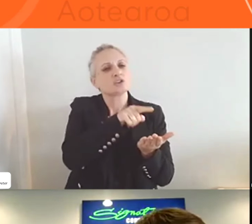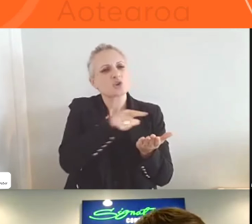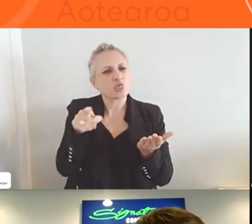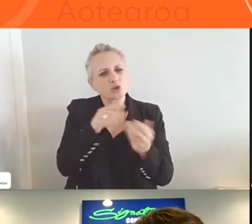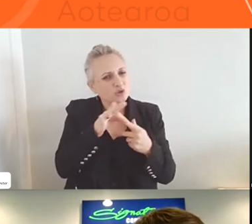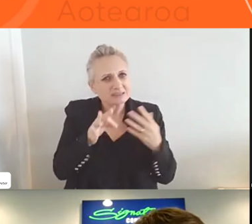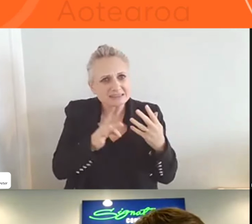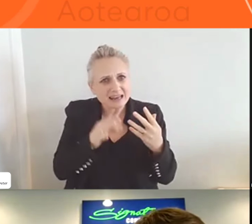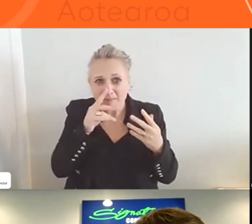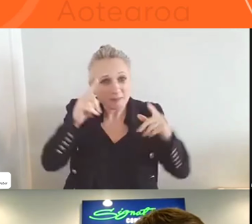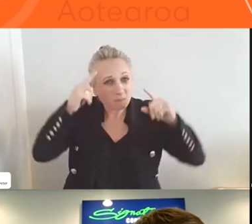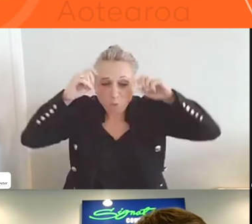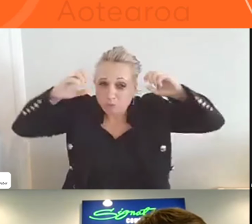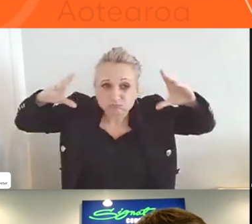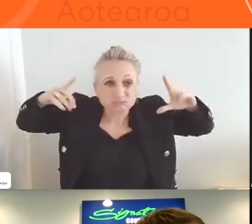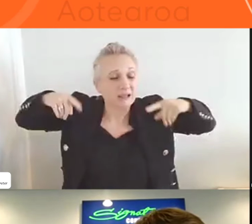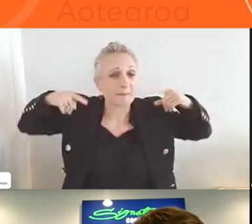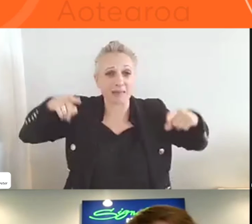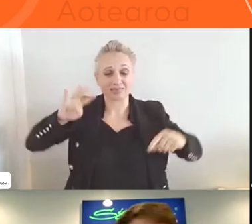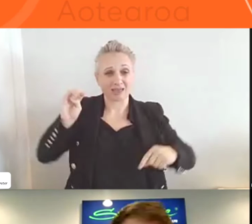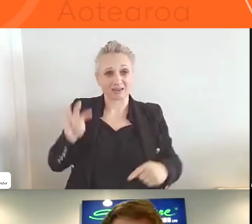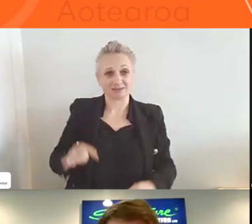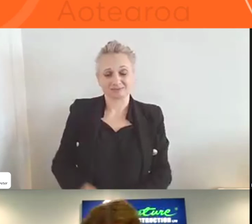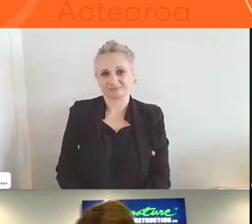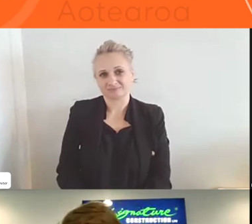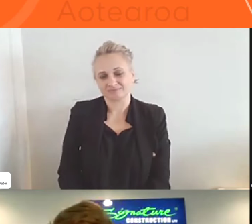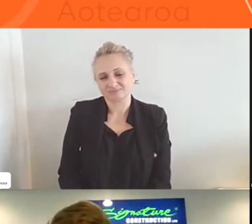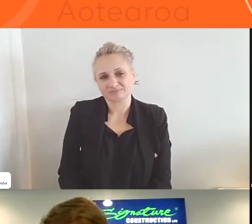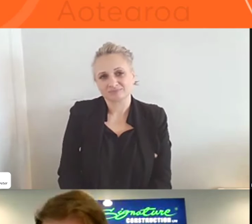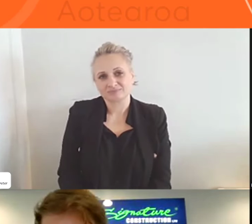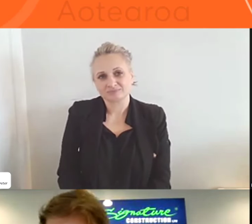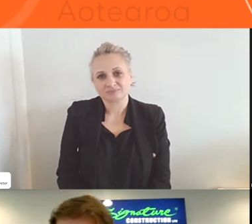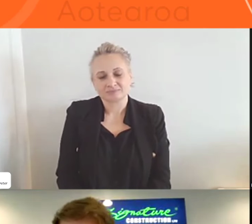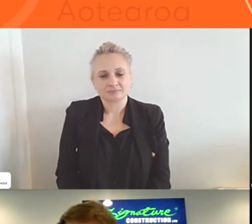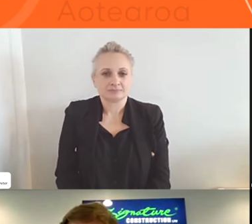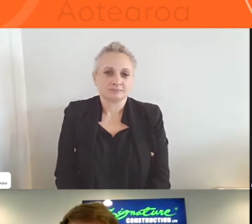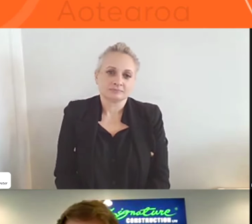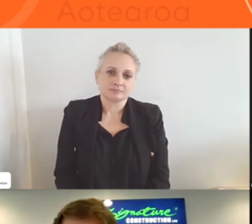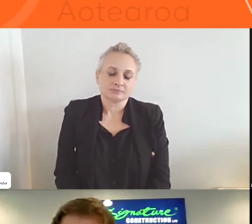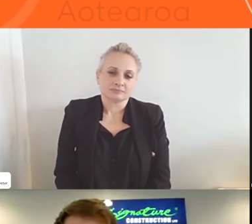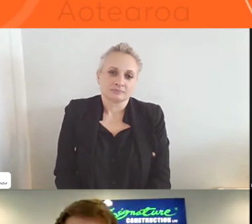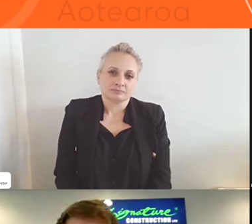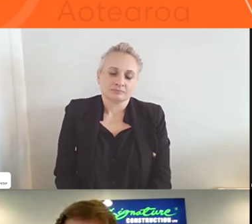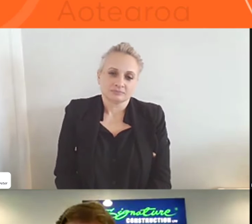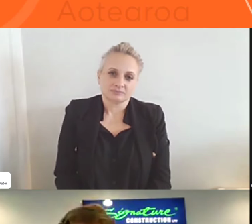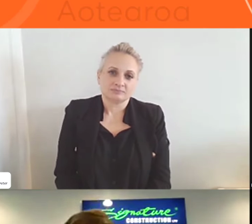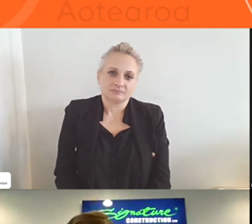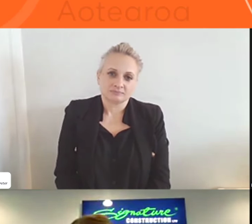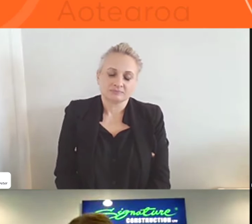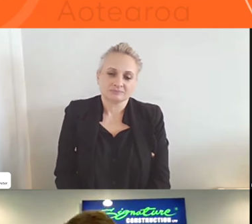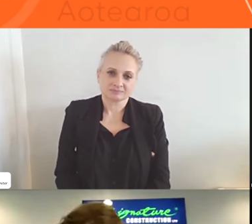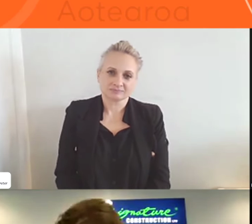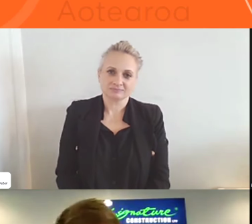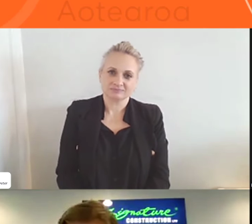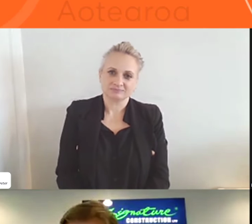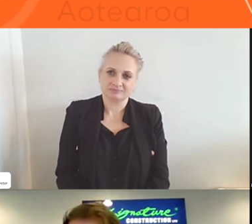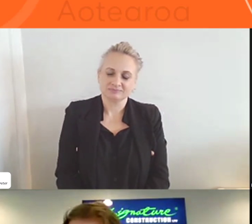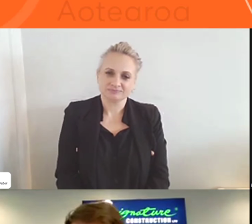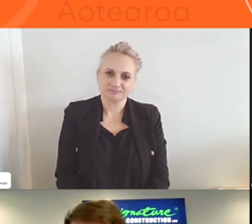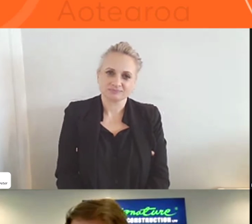wider planning for any home? From our perspective, Mike, yes. But